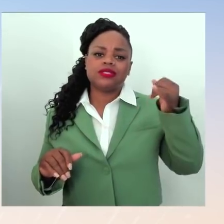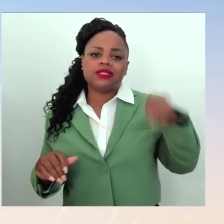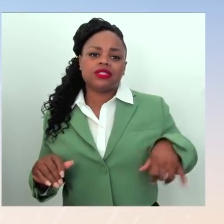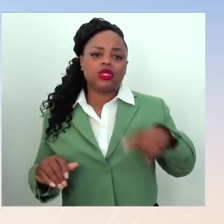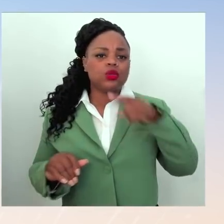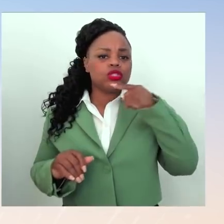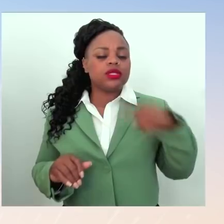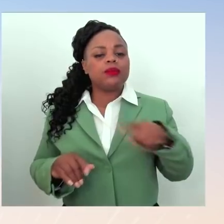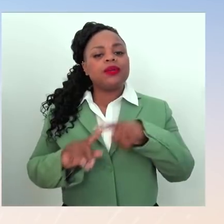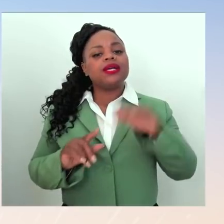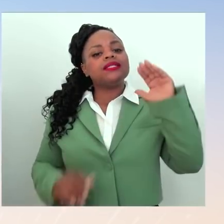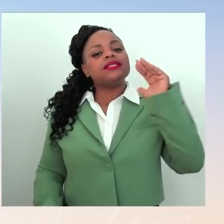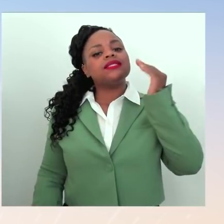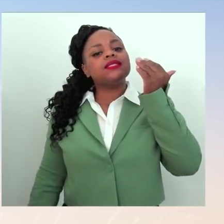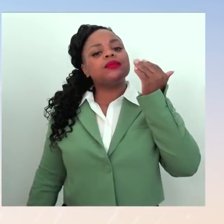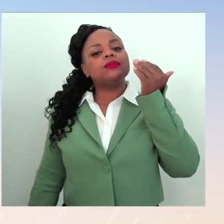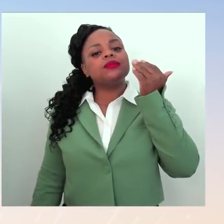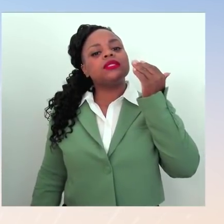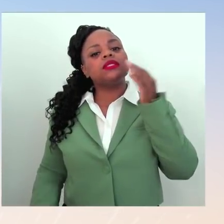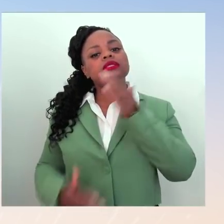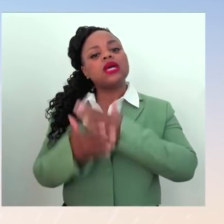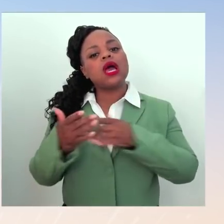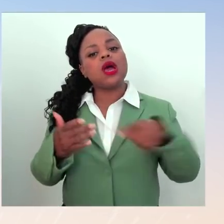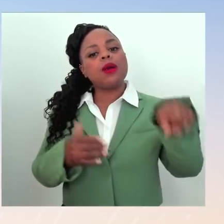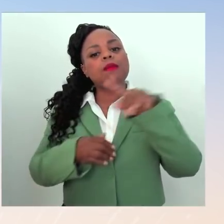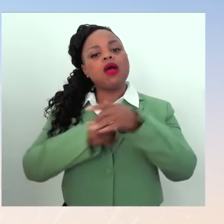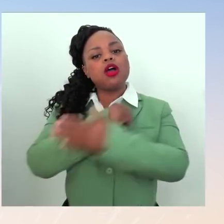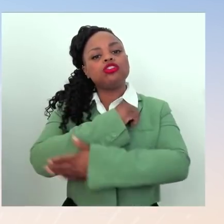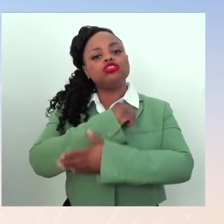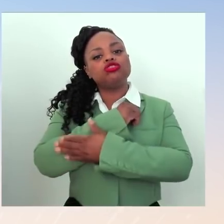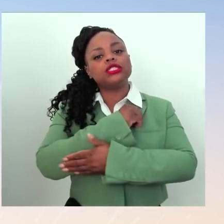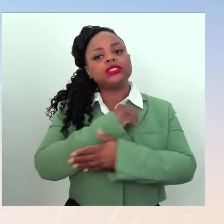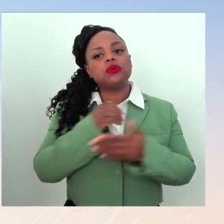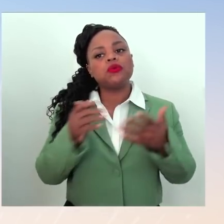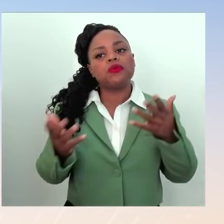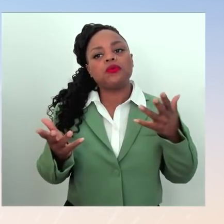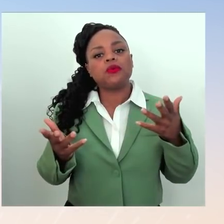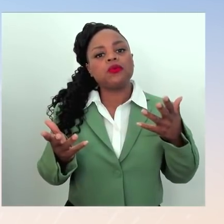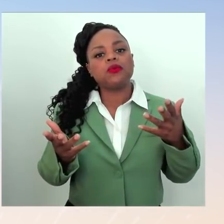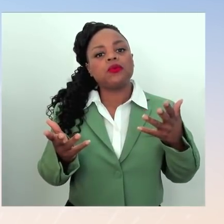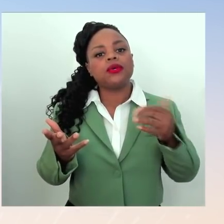Ms. Psaki: I wouldn't look at it through the isolating; that's part of our overarching effort here, right?